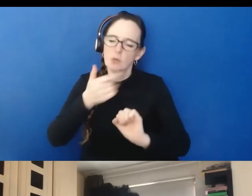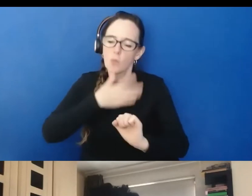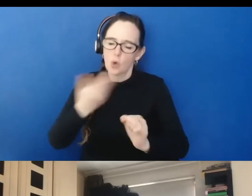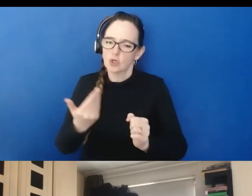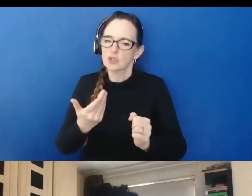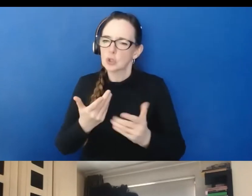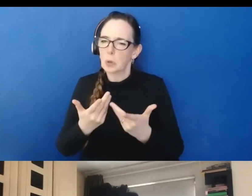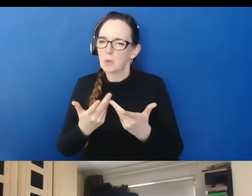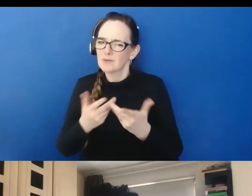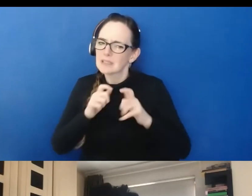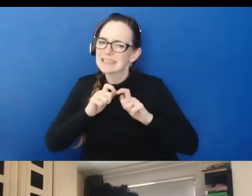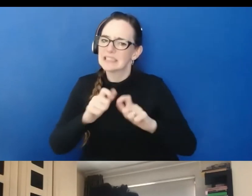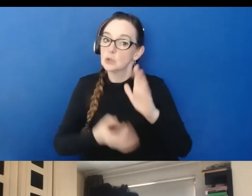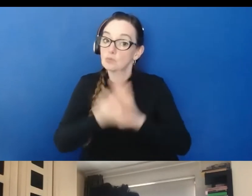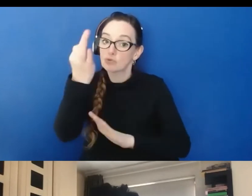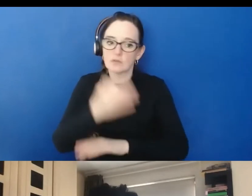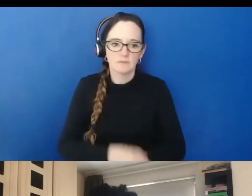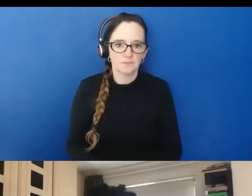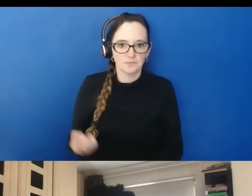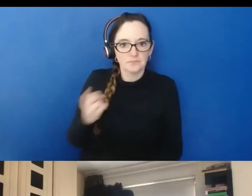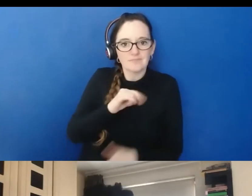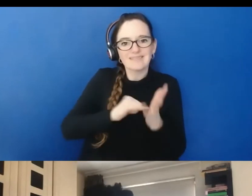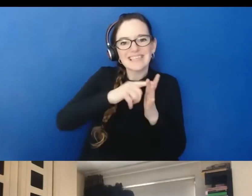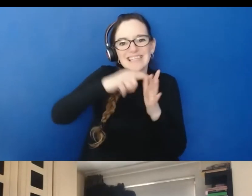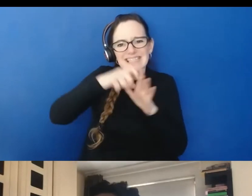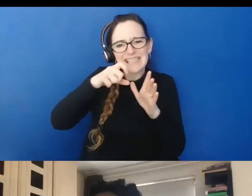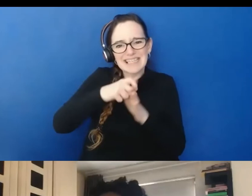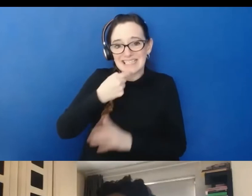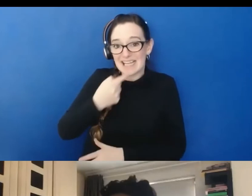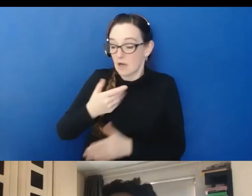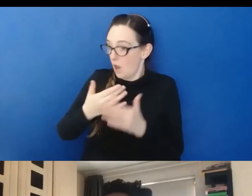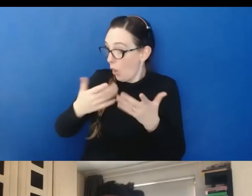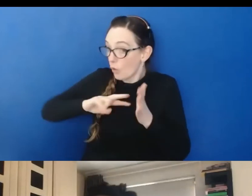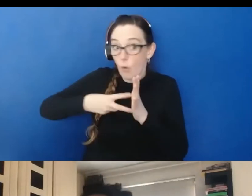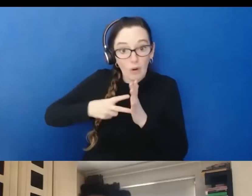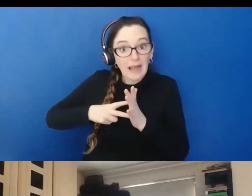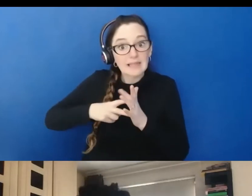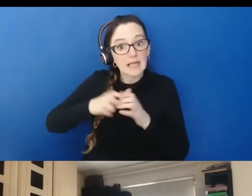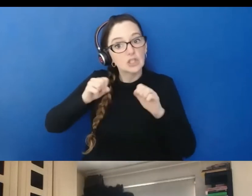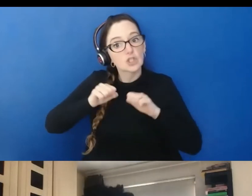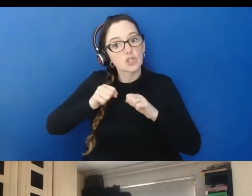I think quiet often when organisations present something publicly the fights have happened and talked about we have our fights internally,